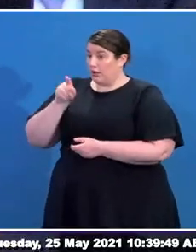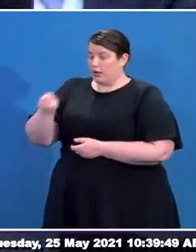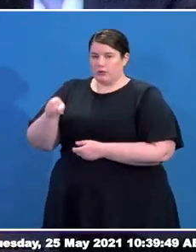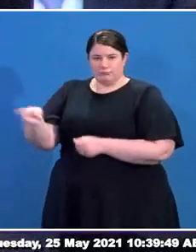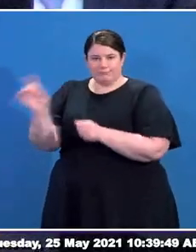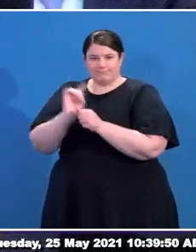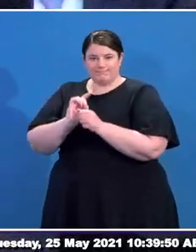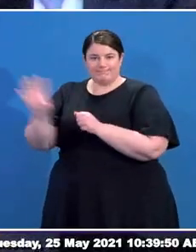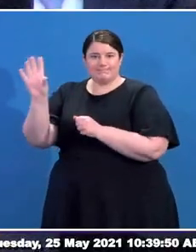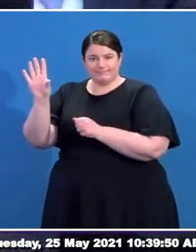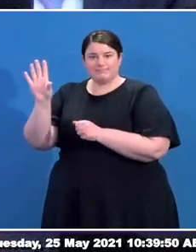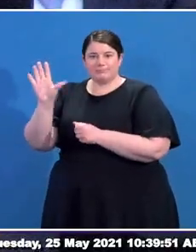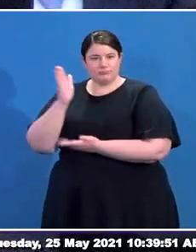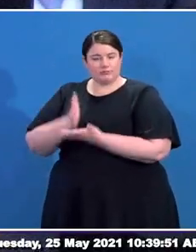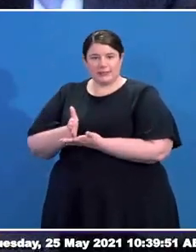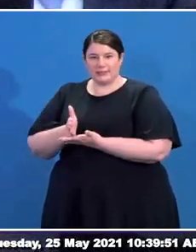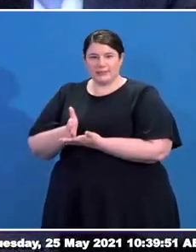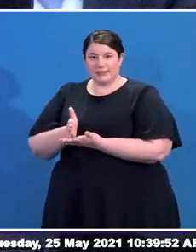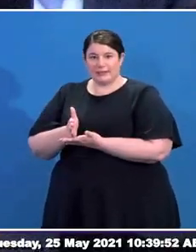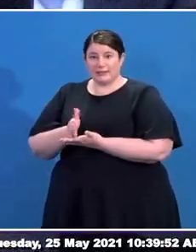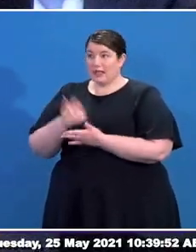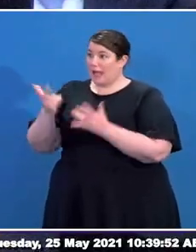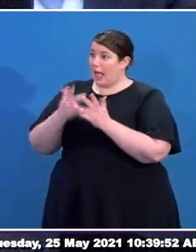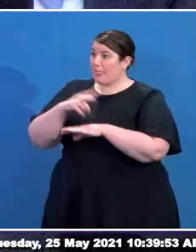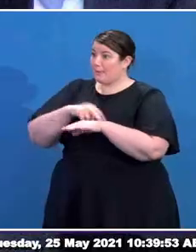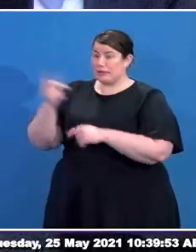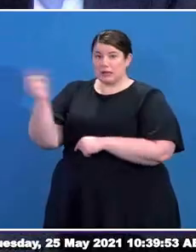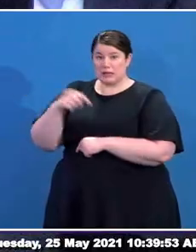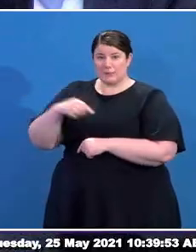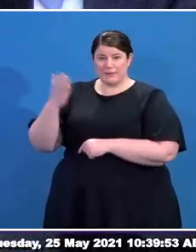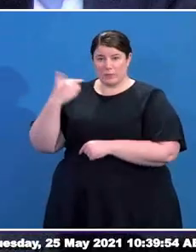and unlike any of the police that had been there previously.